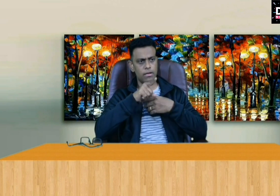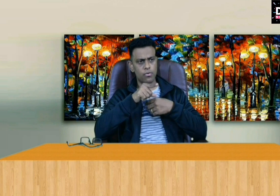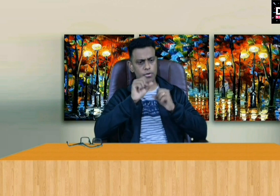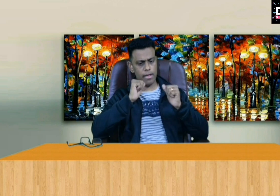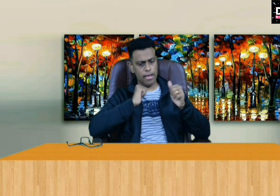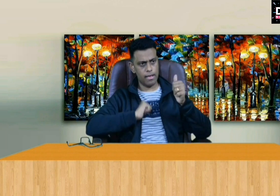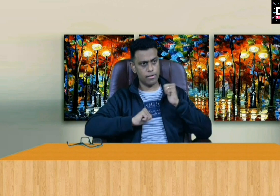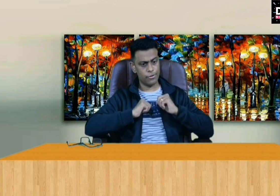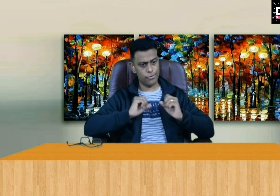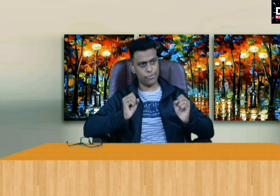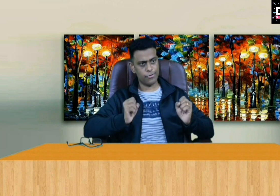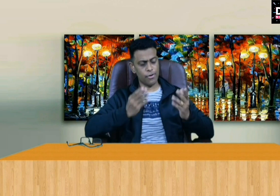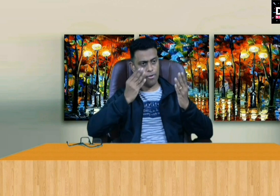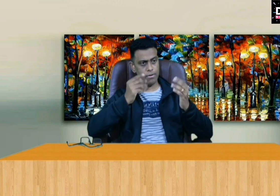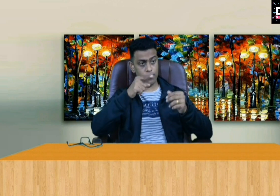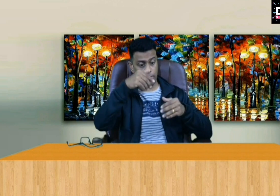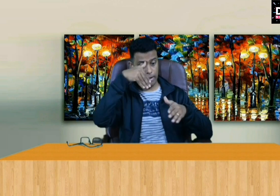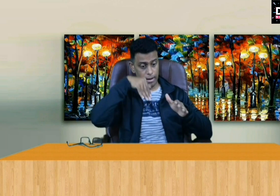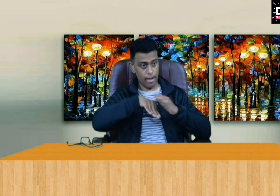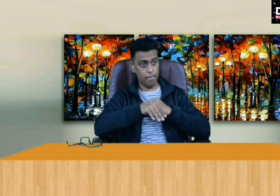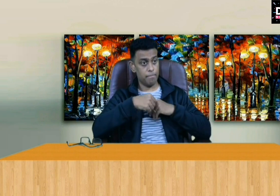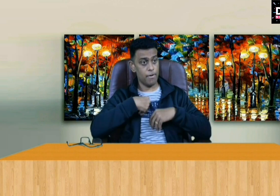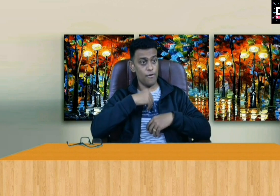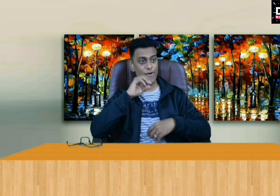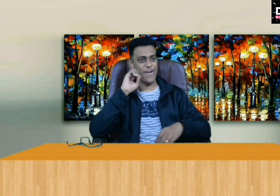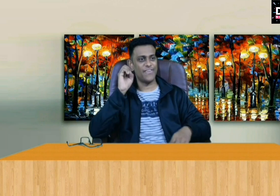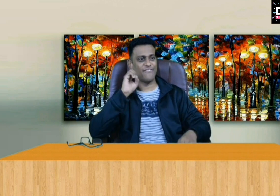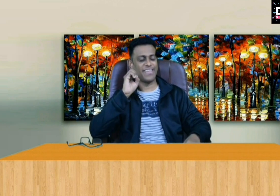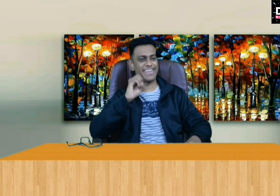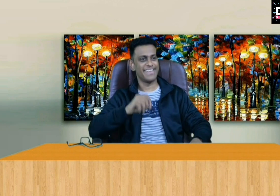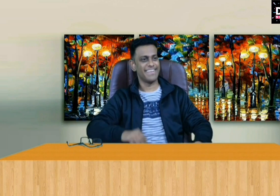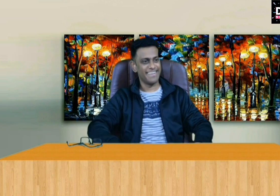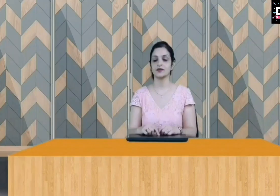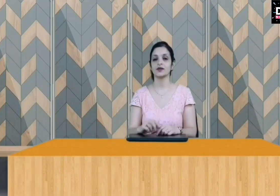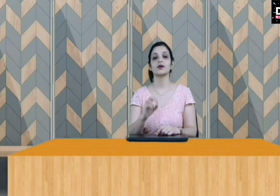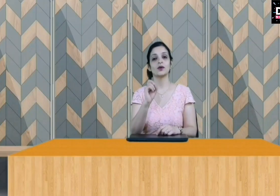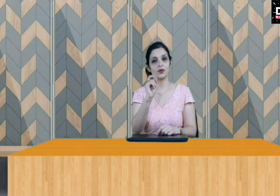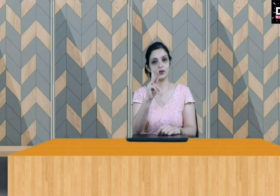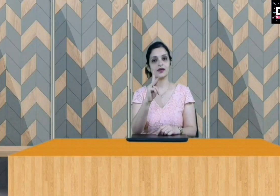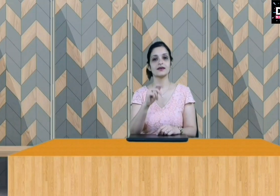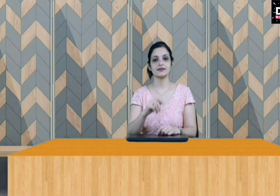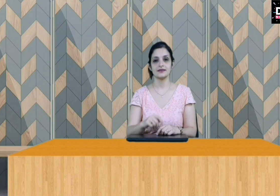Your acting start as you stepped into the office Okay Sir